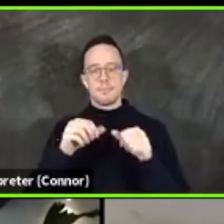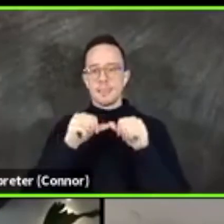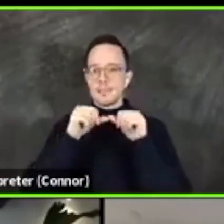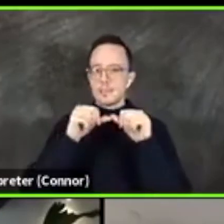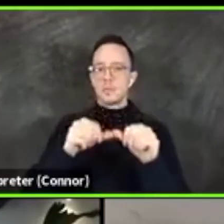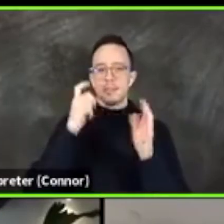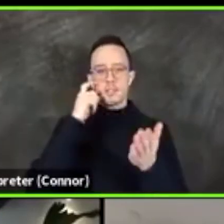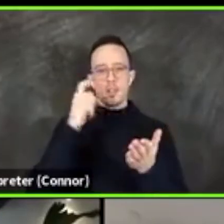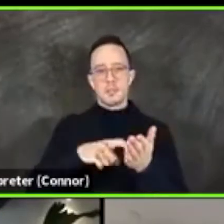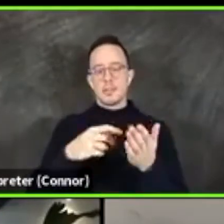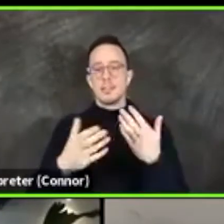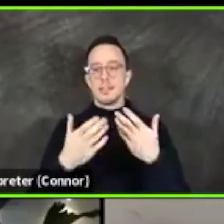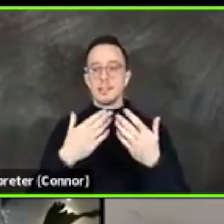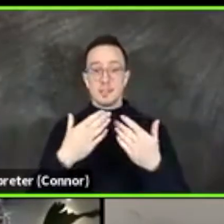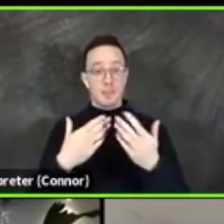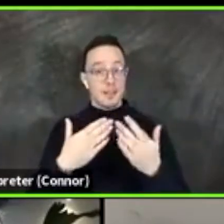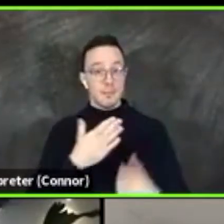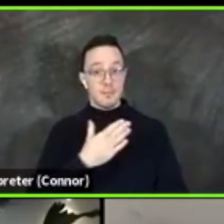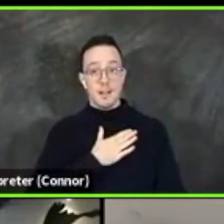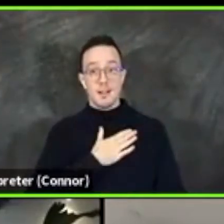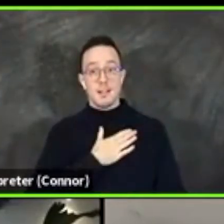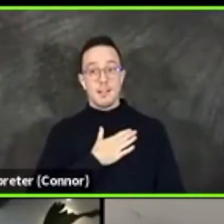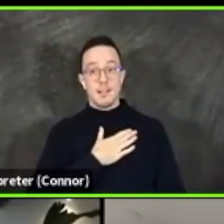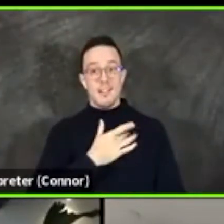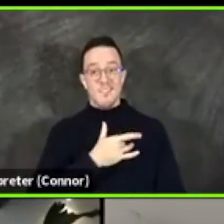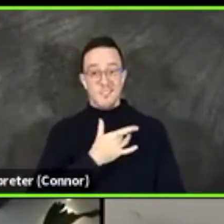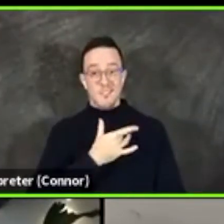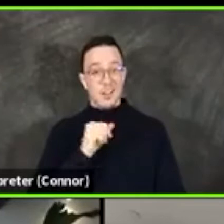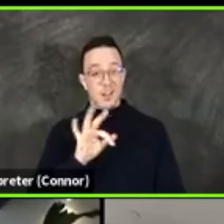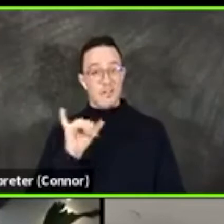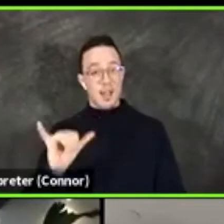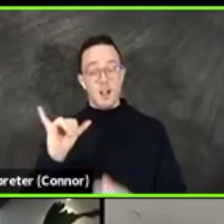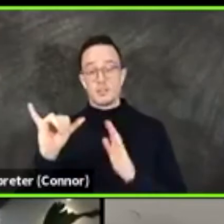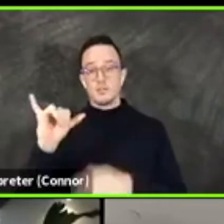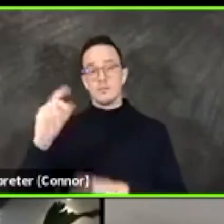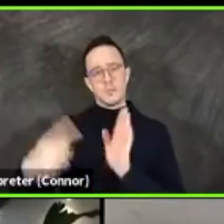DESPITE MY FEELING THAT THE HUMOR SOMETIMES, THOSE LIKE ENDLESS ACKNOWLEDGMENTS